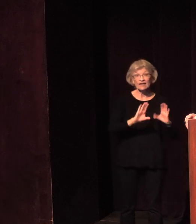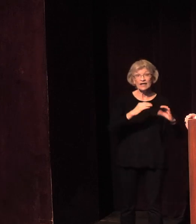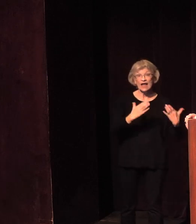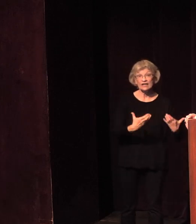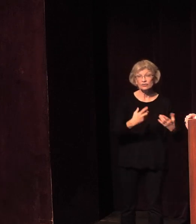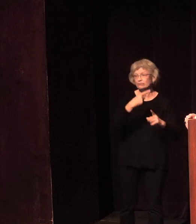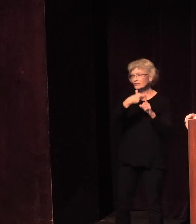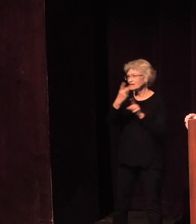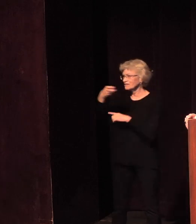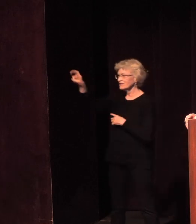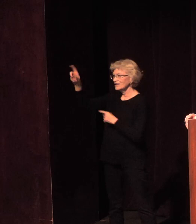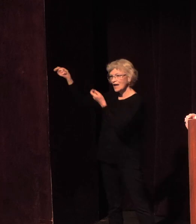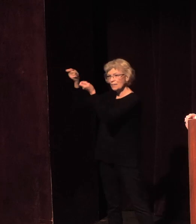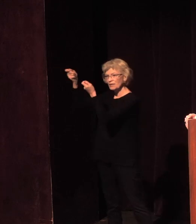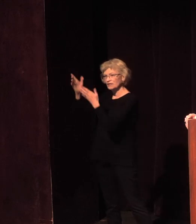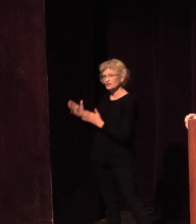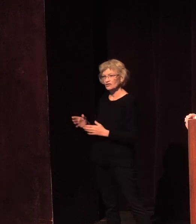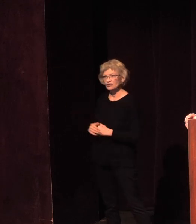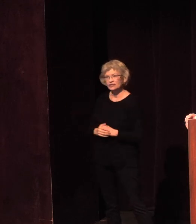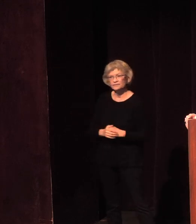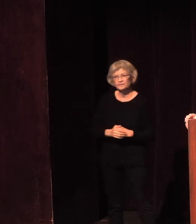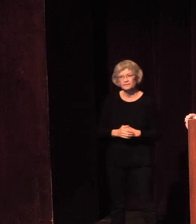Missouri, California, Texas, and Arizona, serving in the classroom as